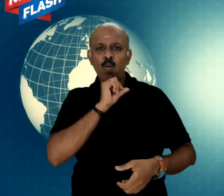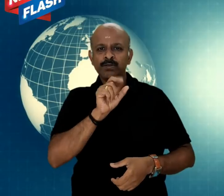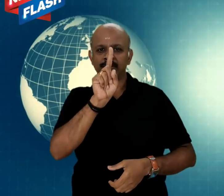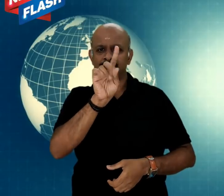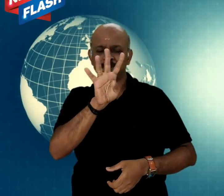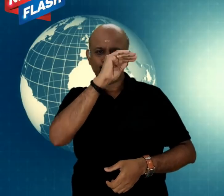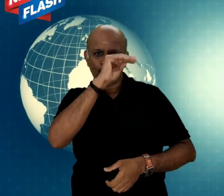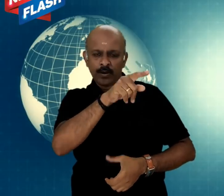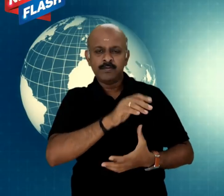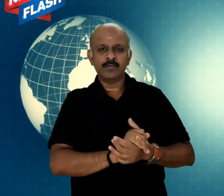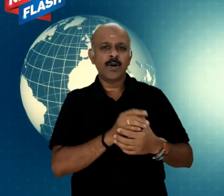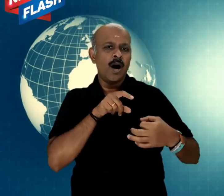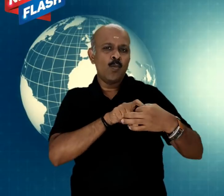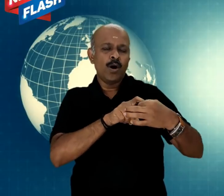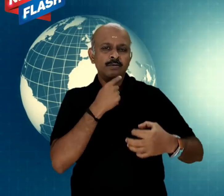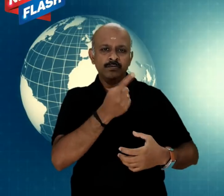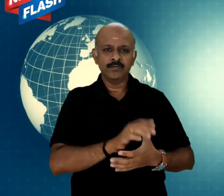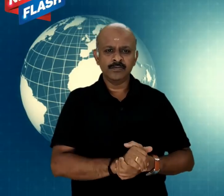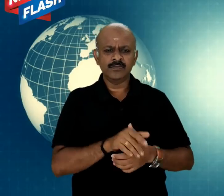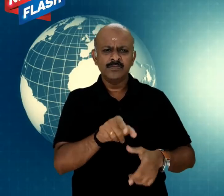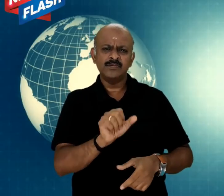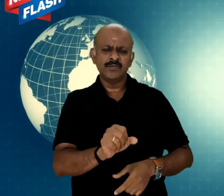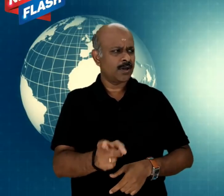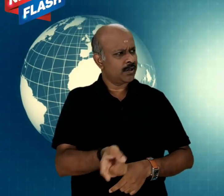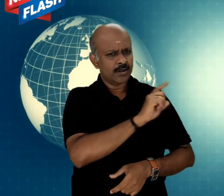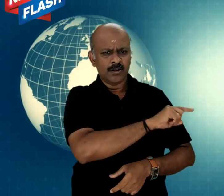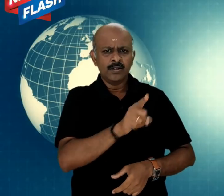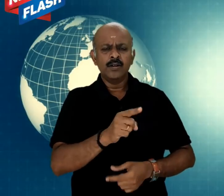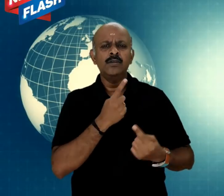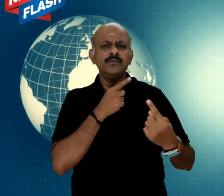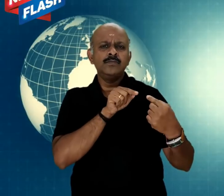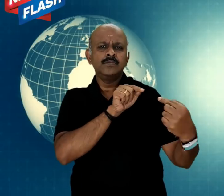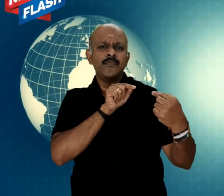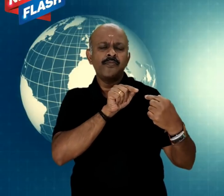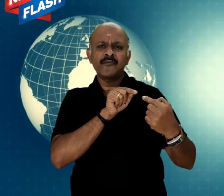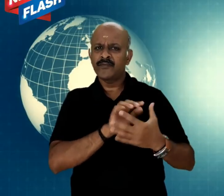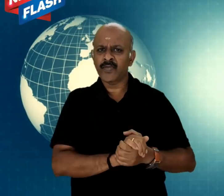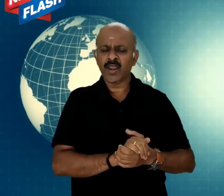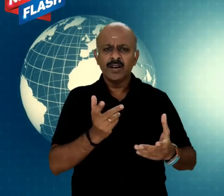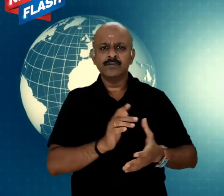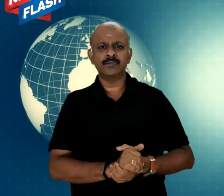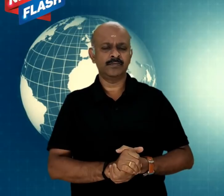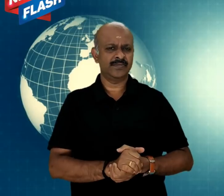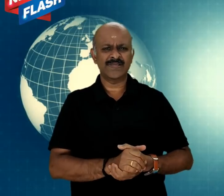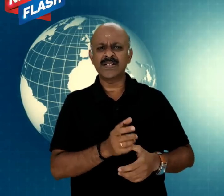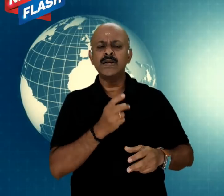one of these municipal workers asks the boy to move his egg cart